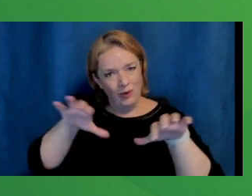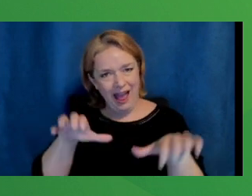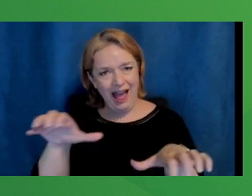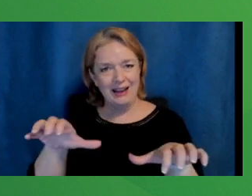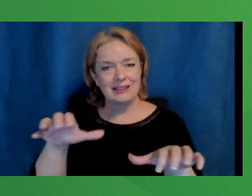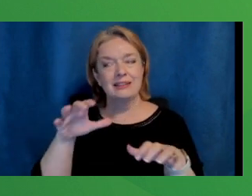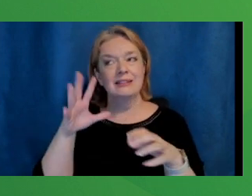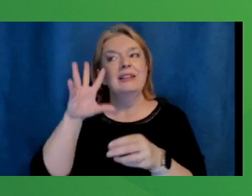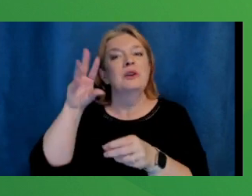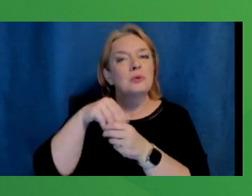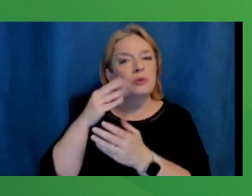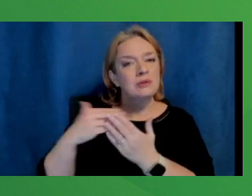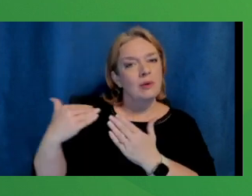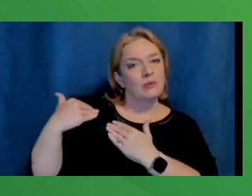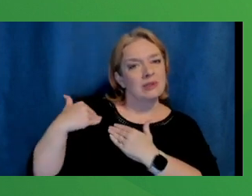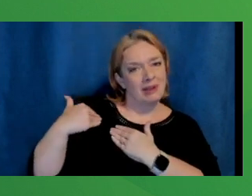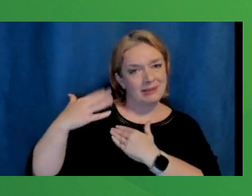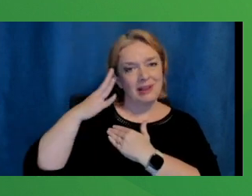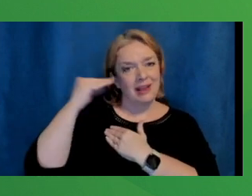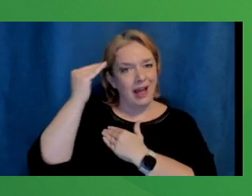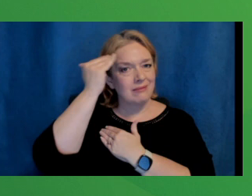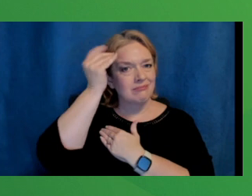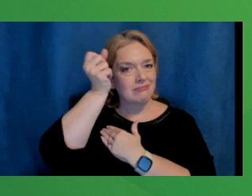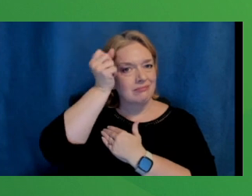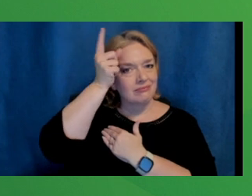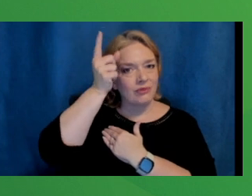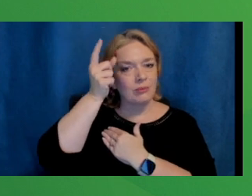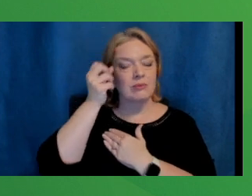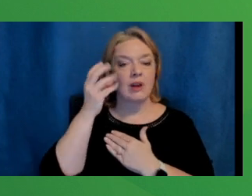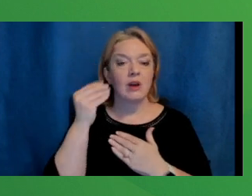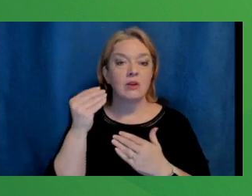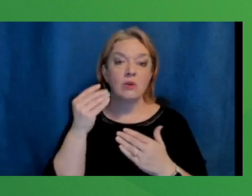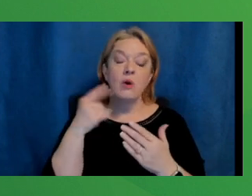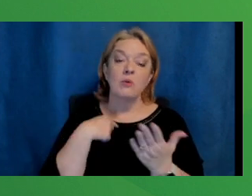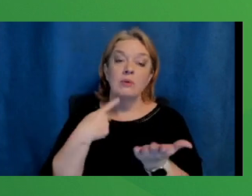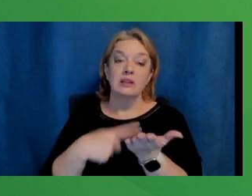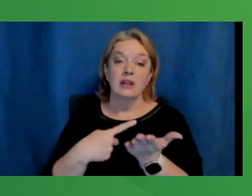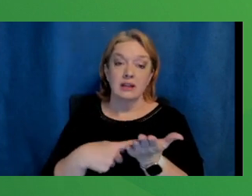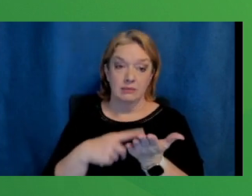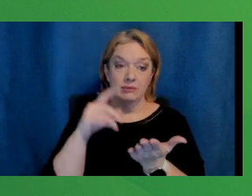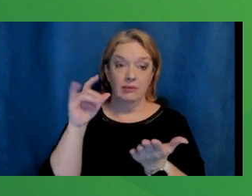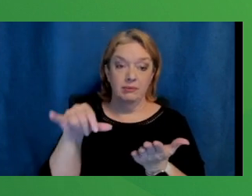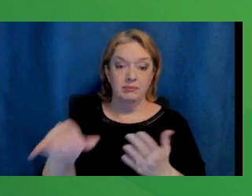roads is so important that trees should be cut down. So, now you are leveraging, or you're